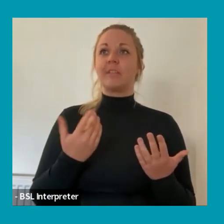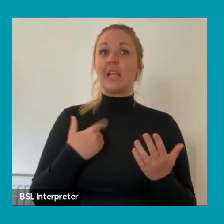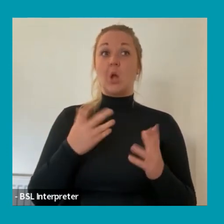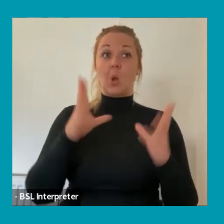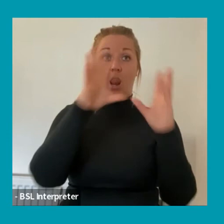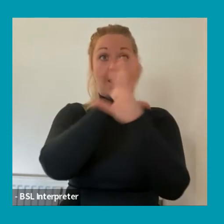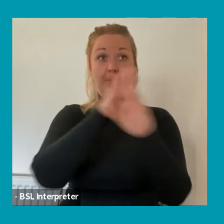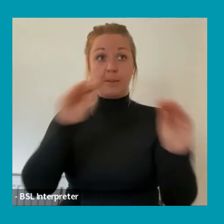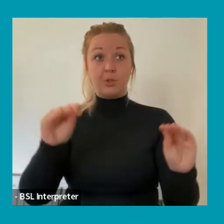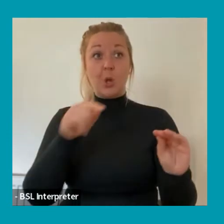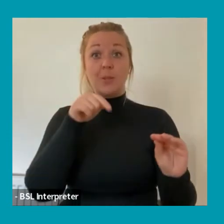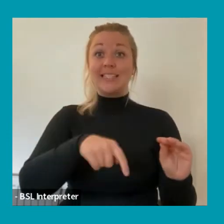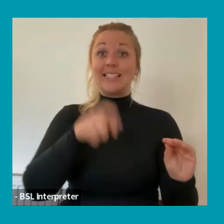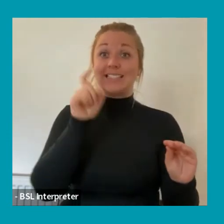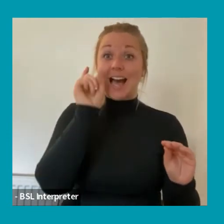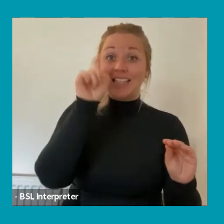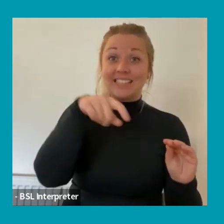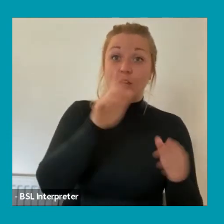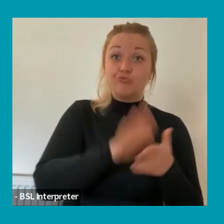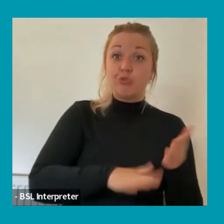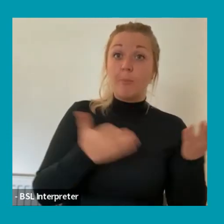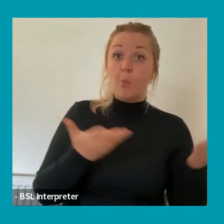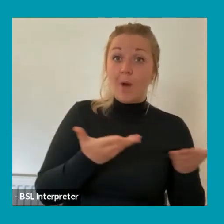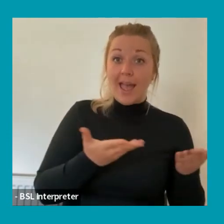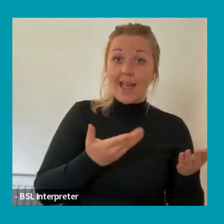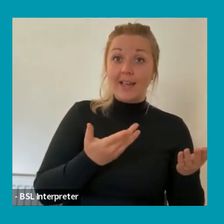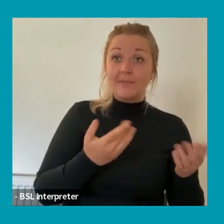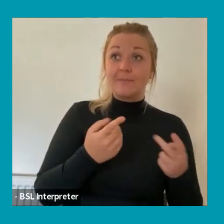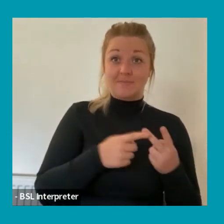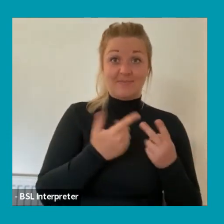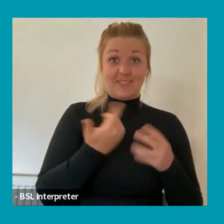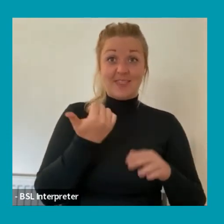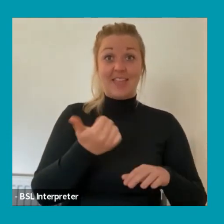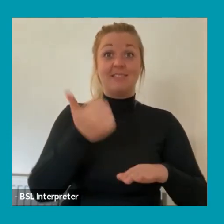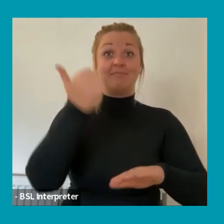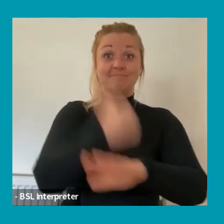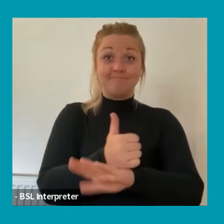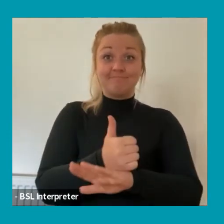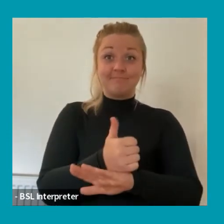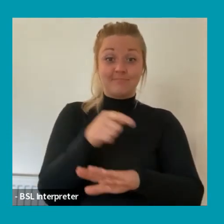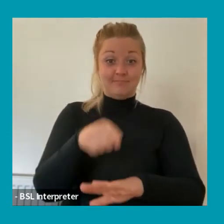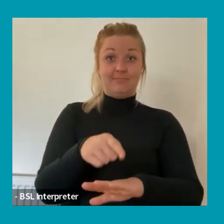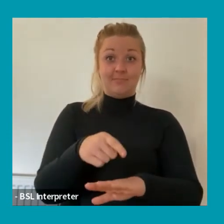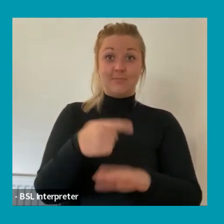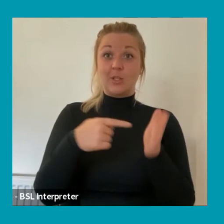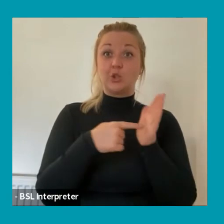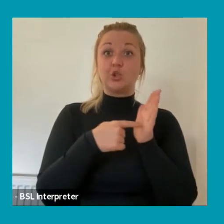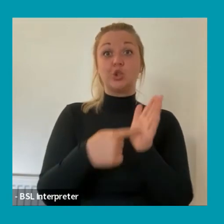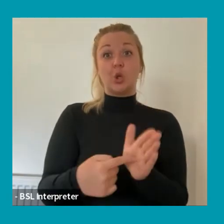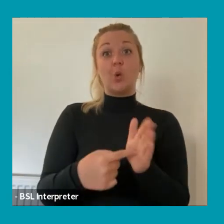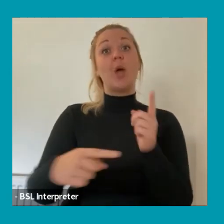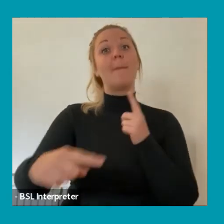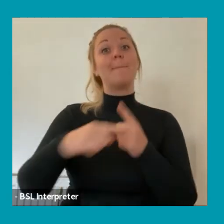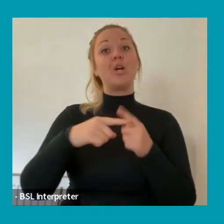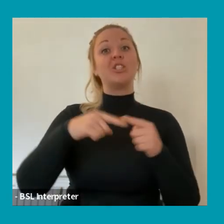the process And then put it in place. I think it will are just continue a positive cycle of during